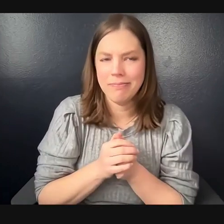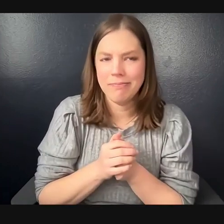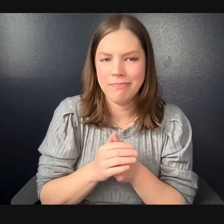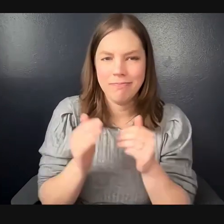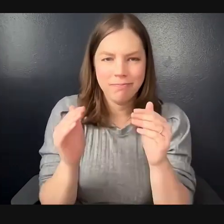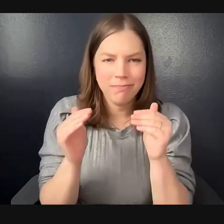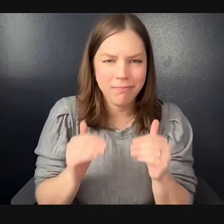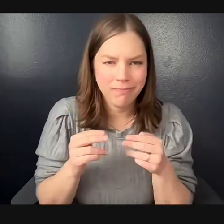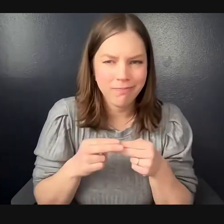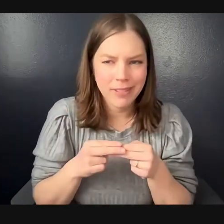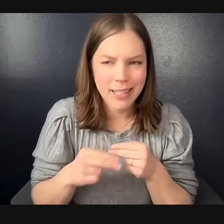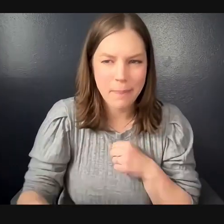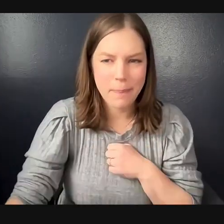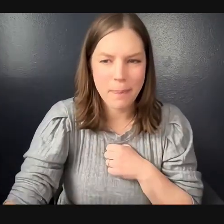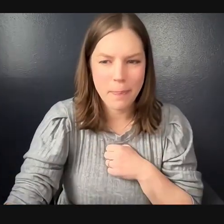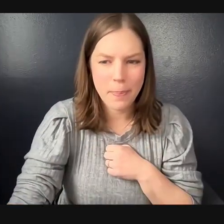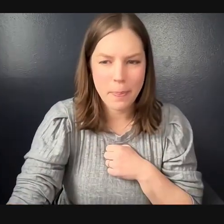What happens next? Next slide.